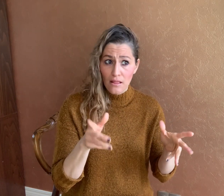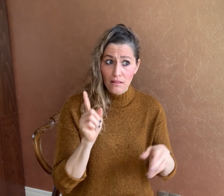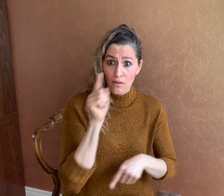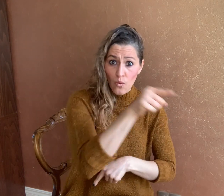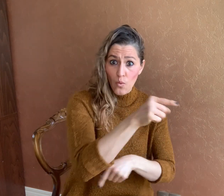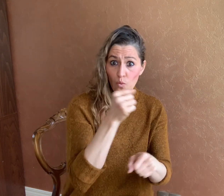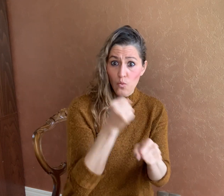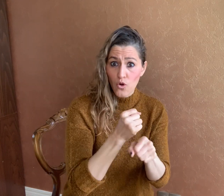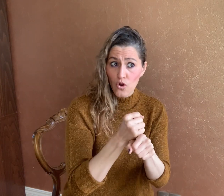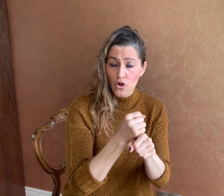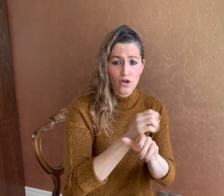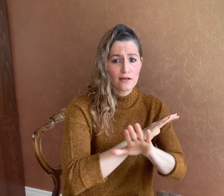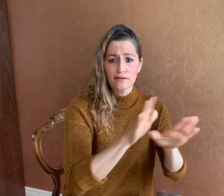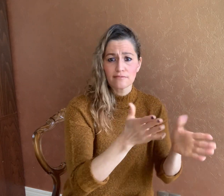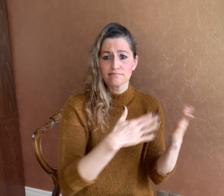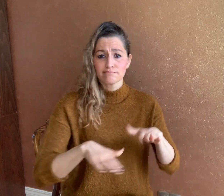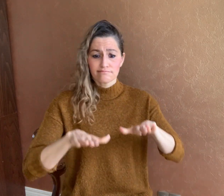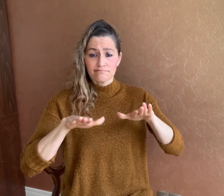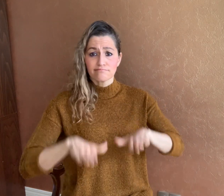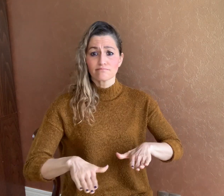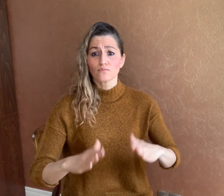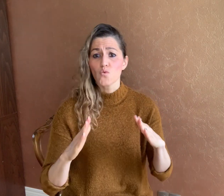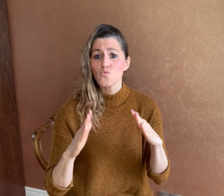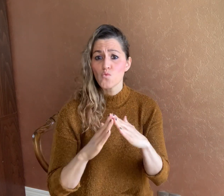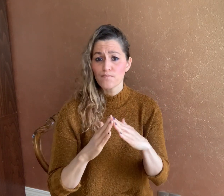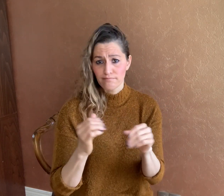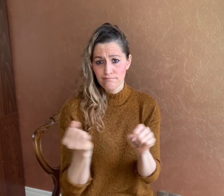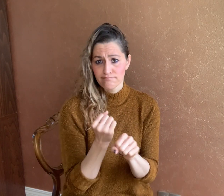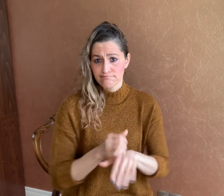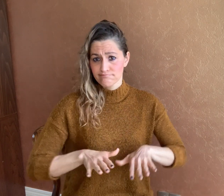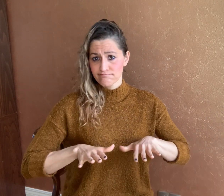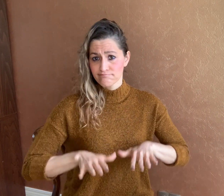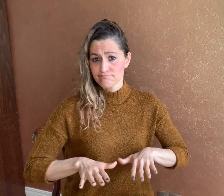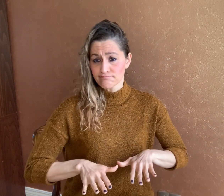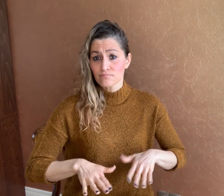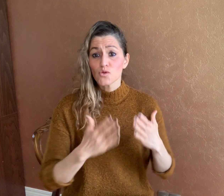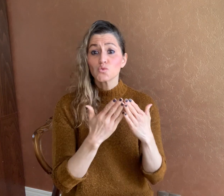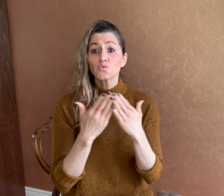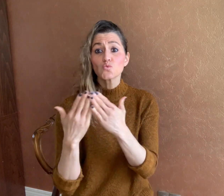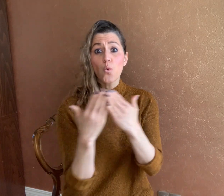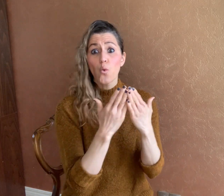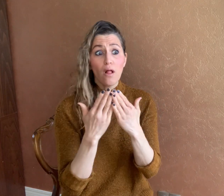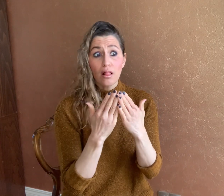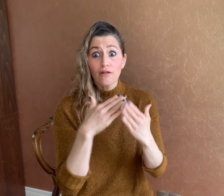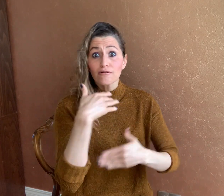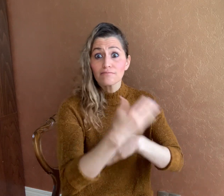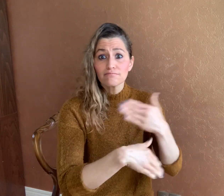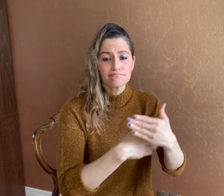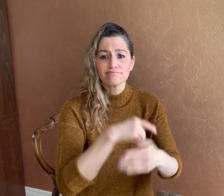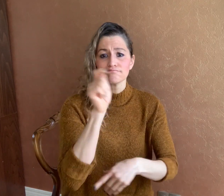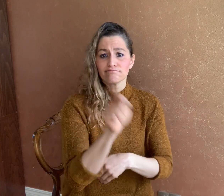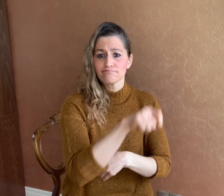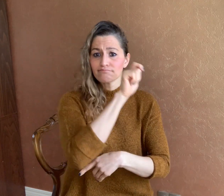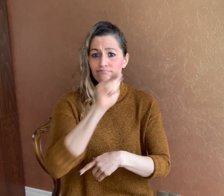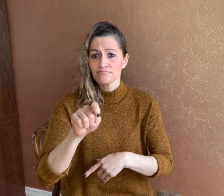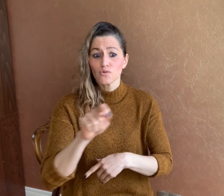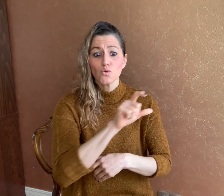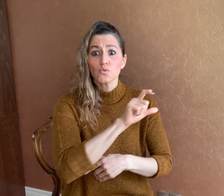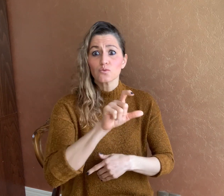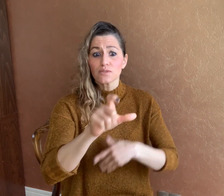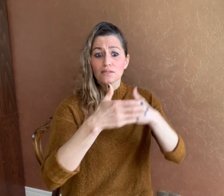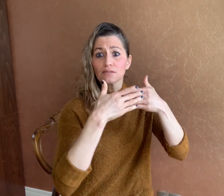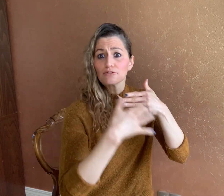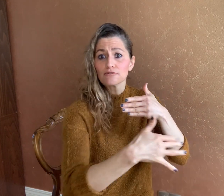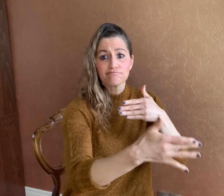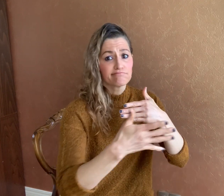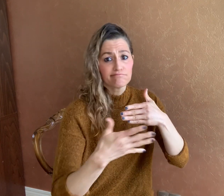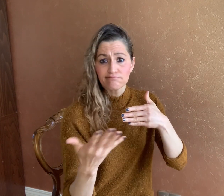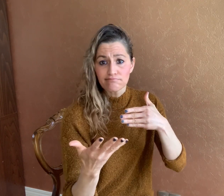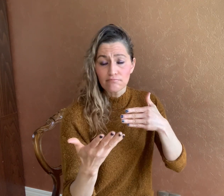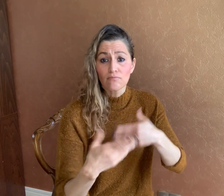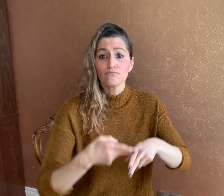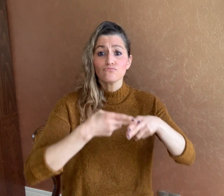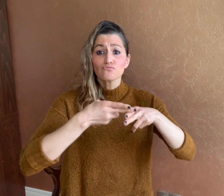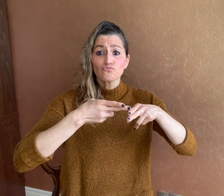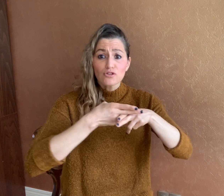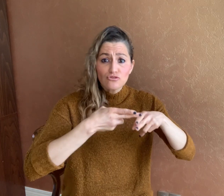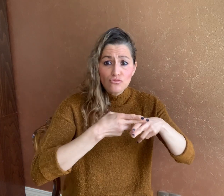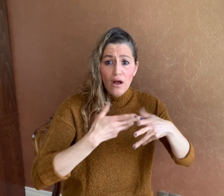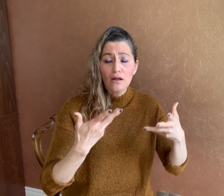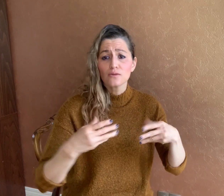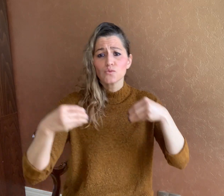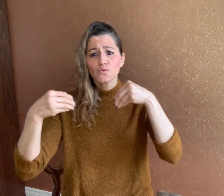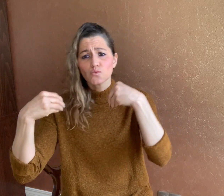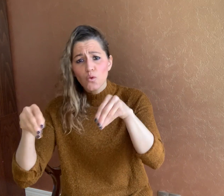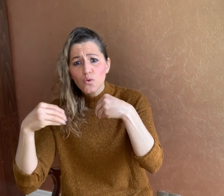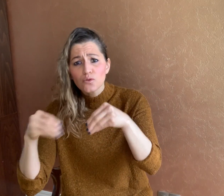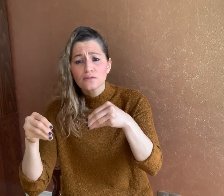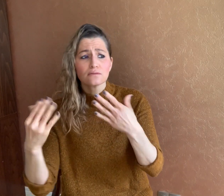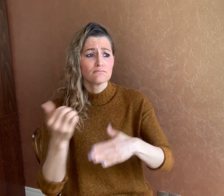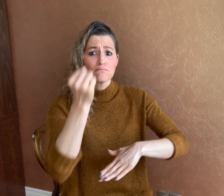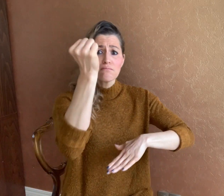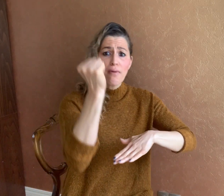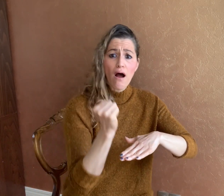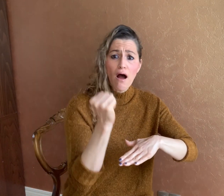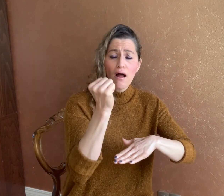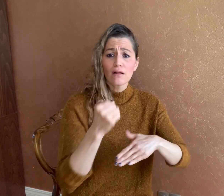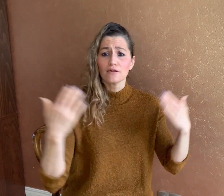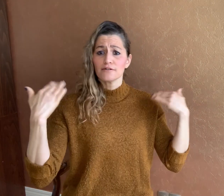to work remotely; school cancelled for weeks; restaurants, stores, bars,